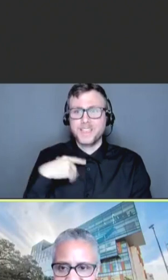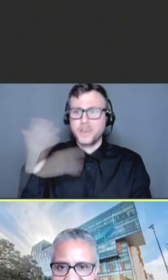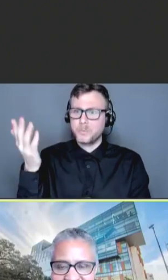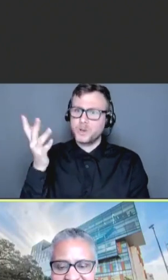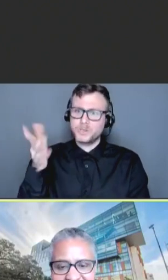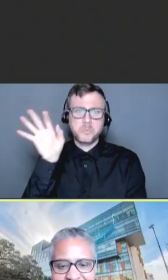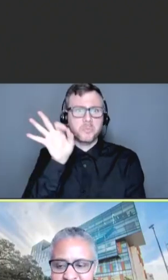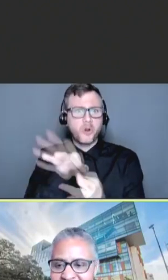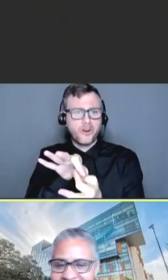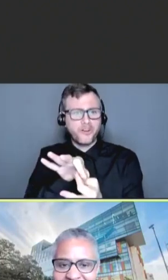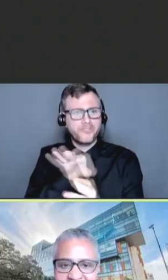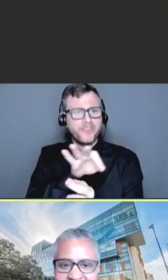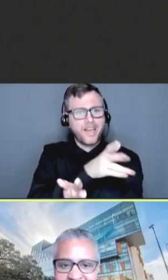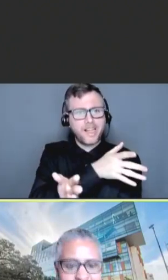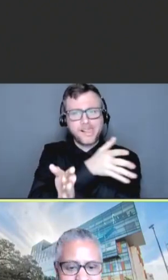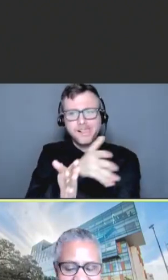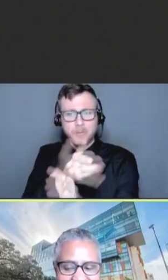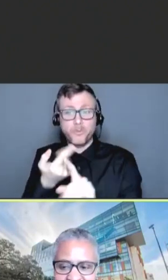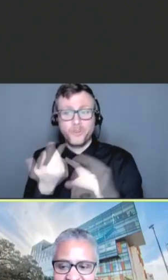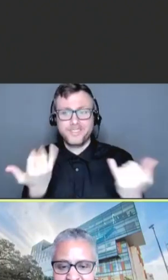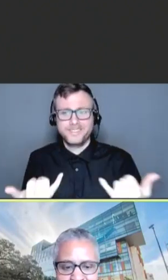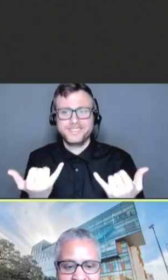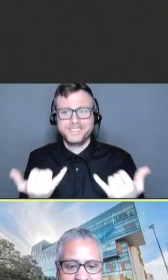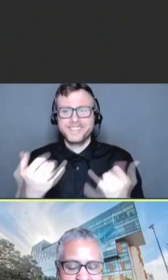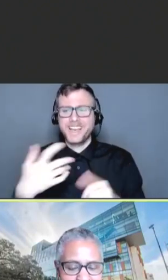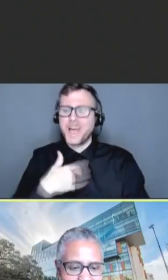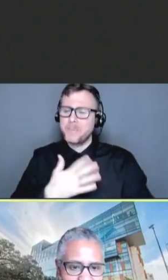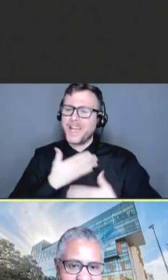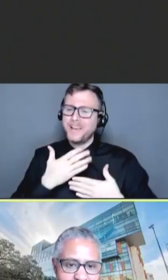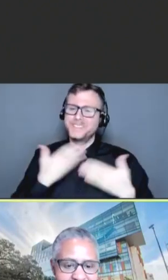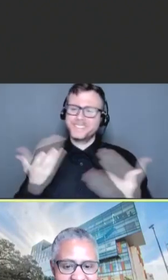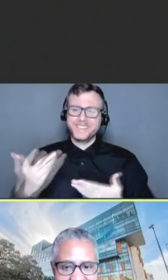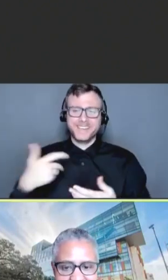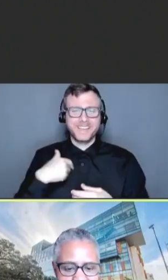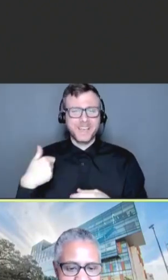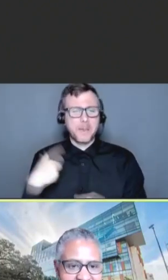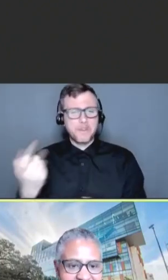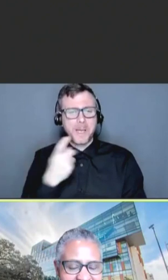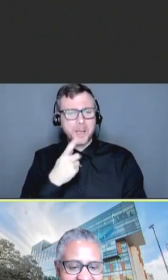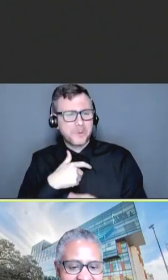lead in to this one. Happy to be here, be back with the committee and everyone else again,